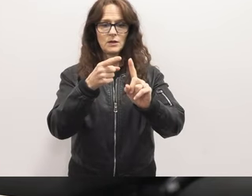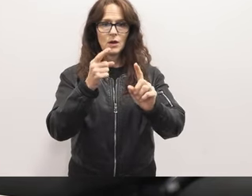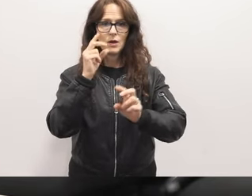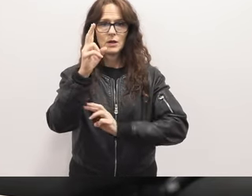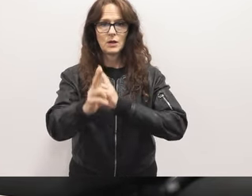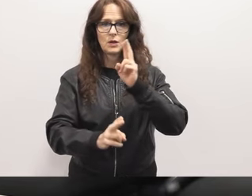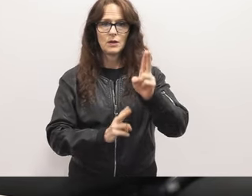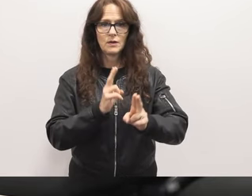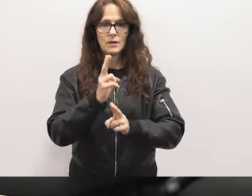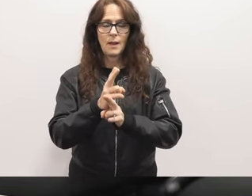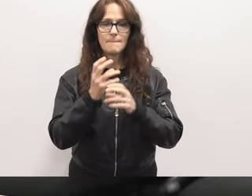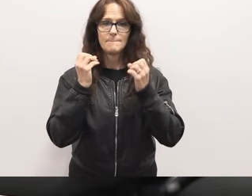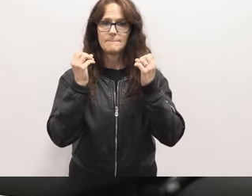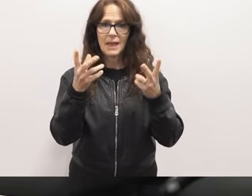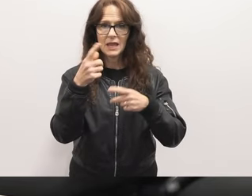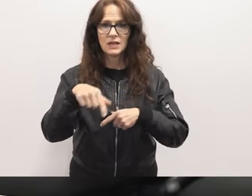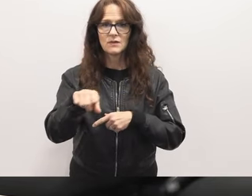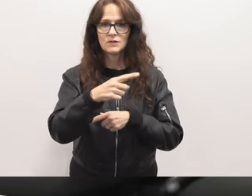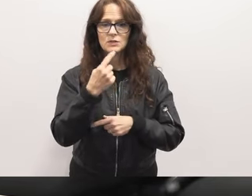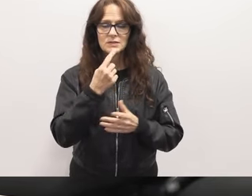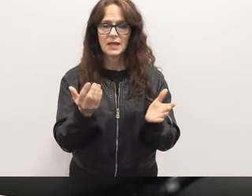And many of you've heard us say it over and over again,